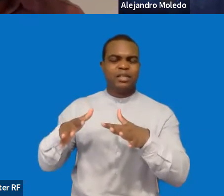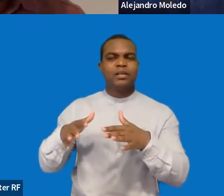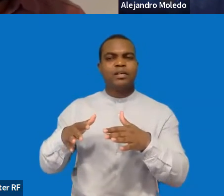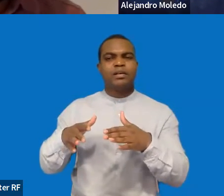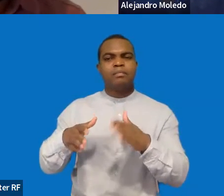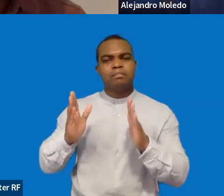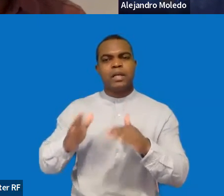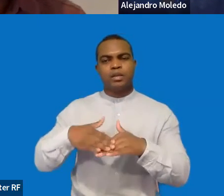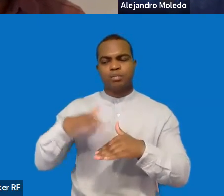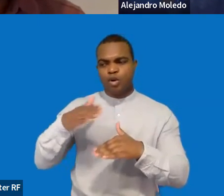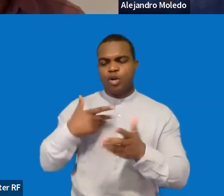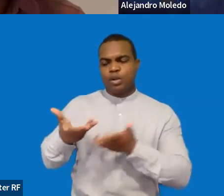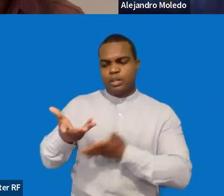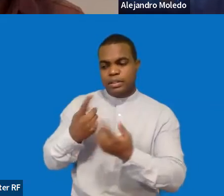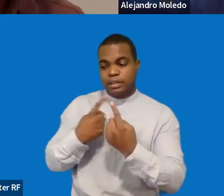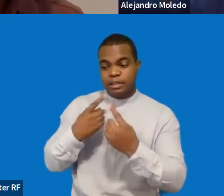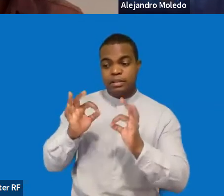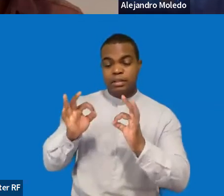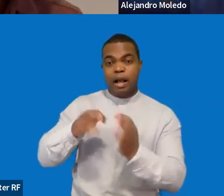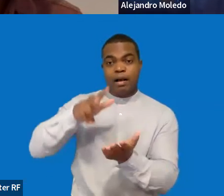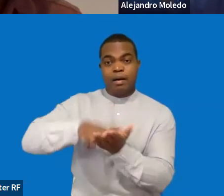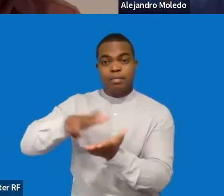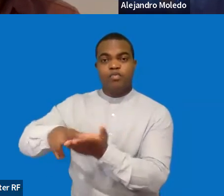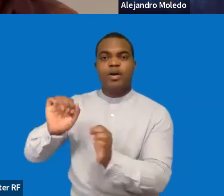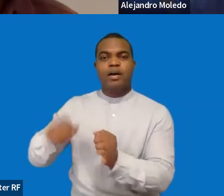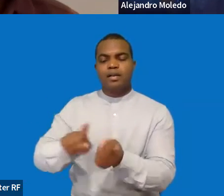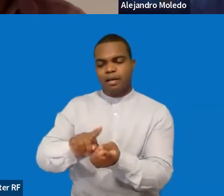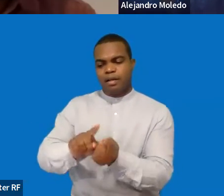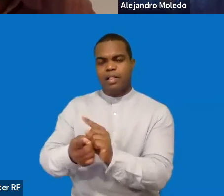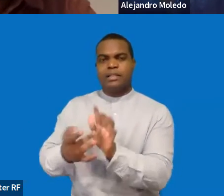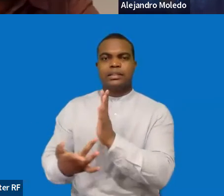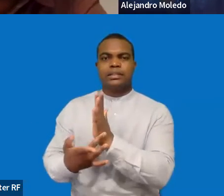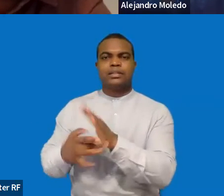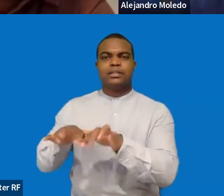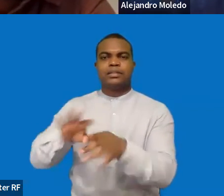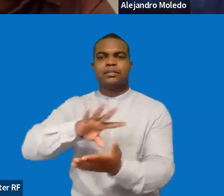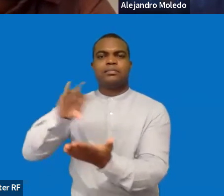We'll start with these two questions. Alejandro, would you like to comment?